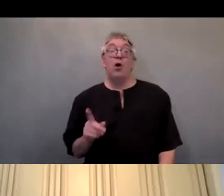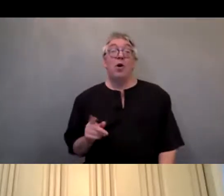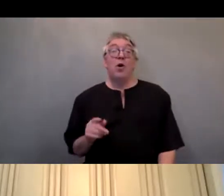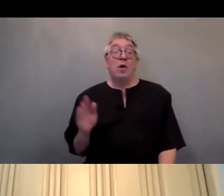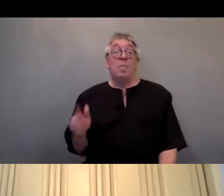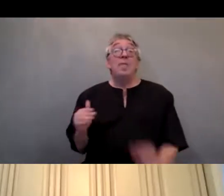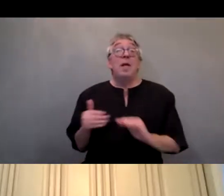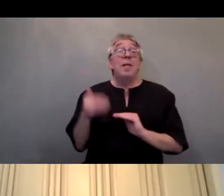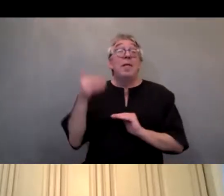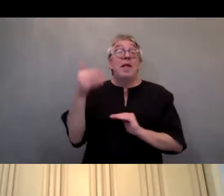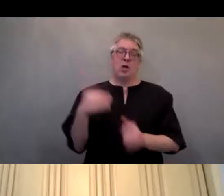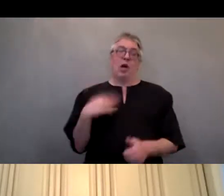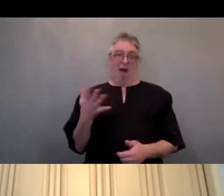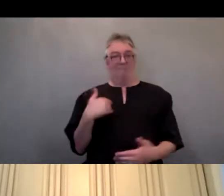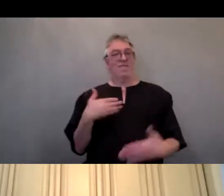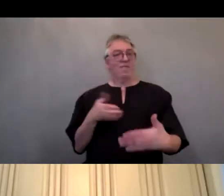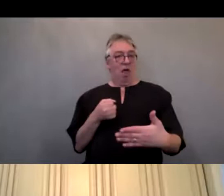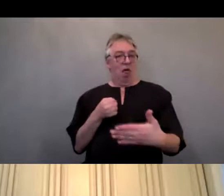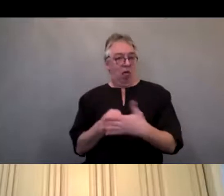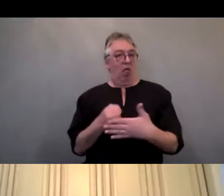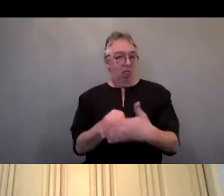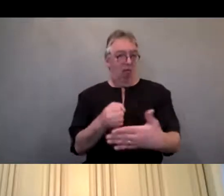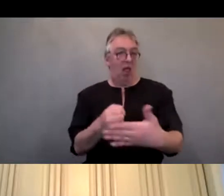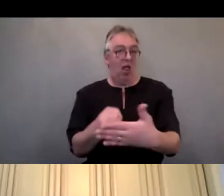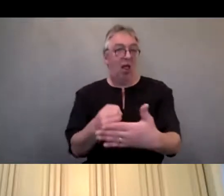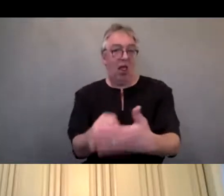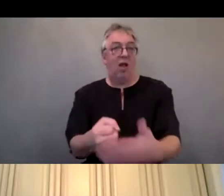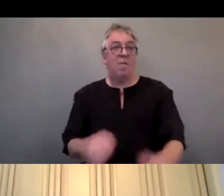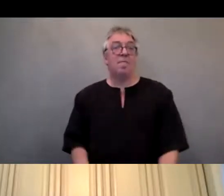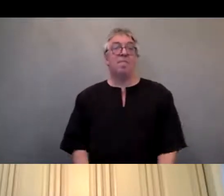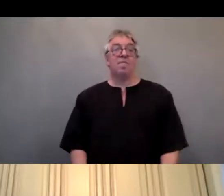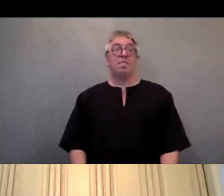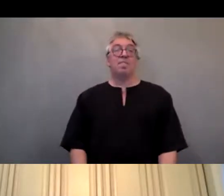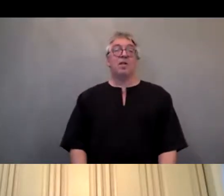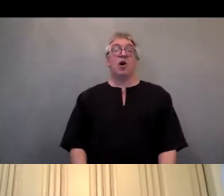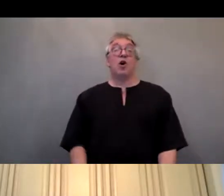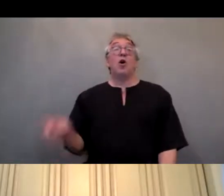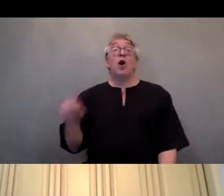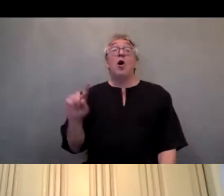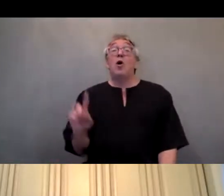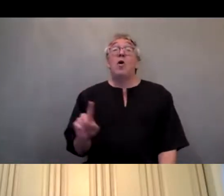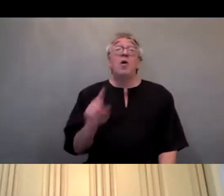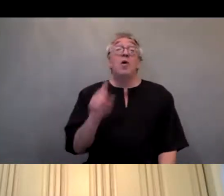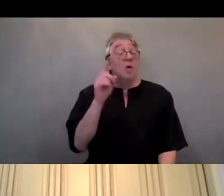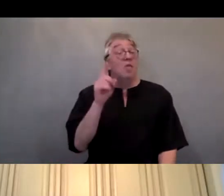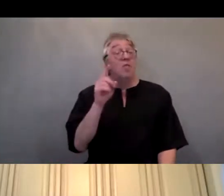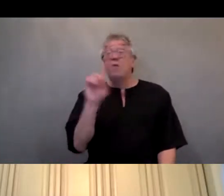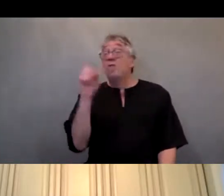They said not right away. Then later, there were hoops to jump, one of them wasn't the easiest way